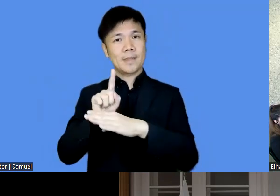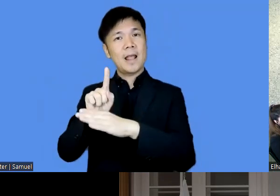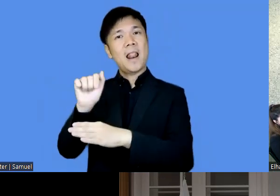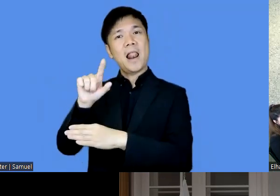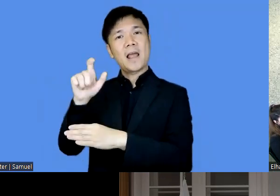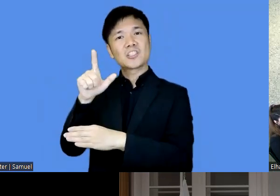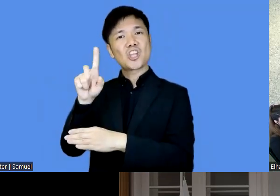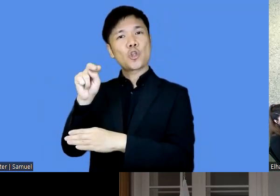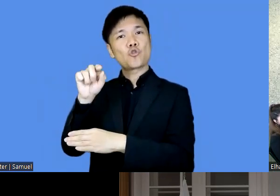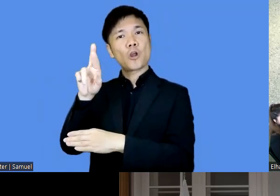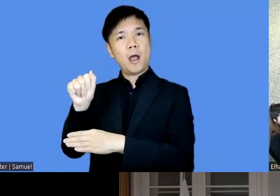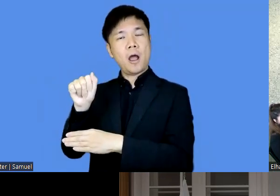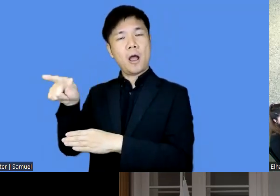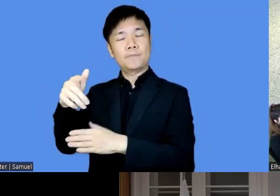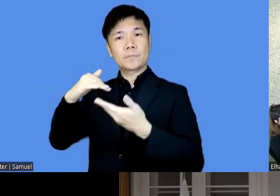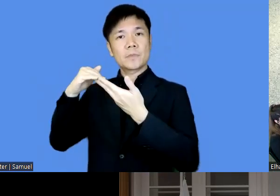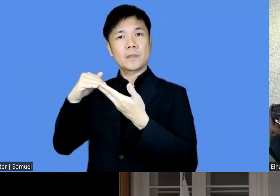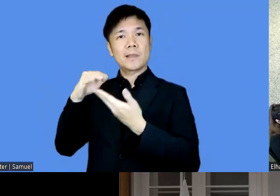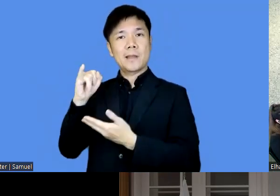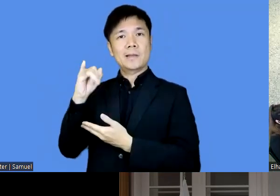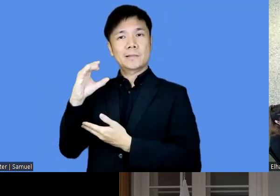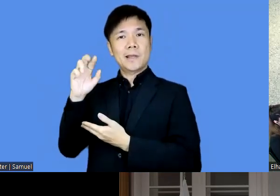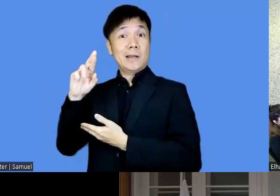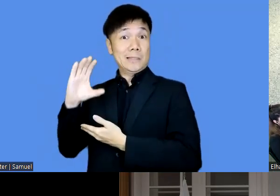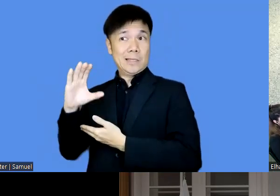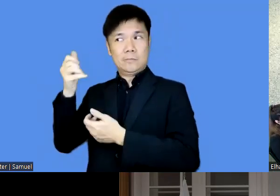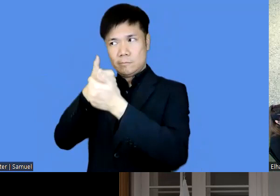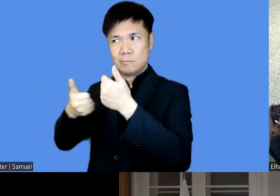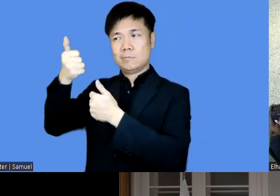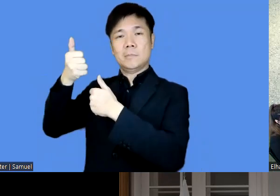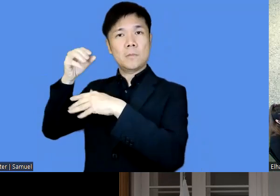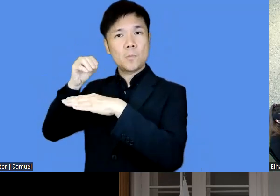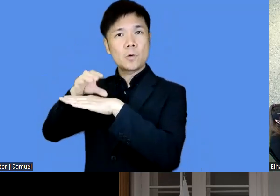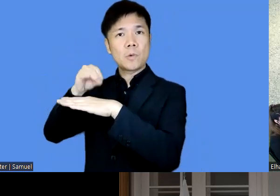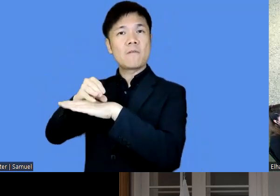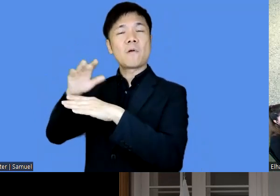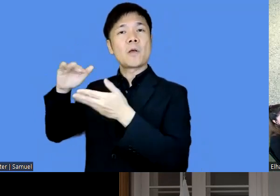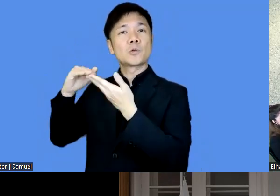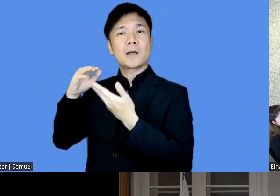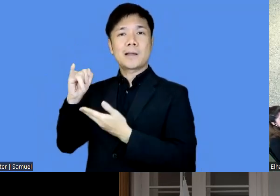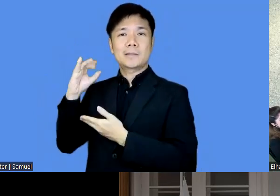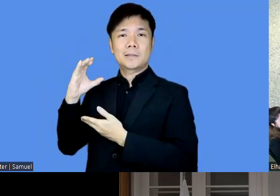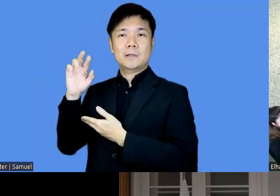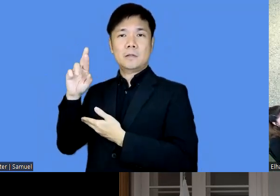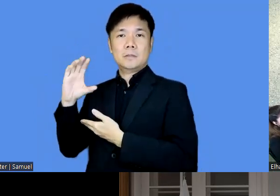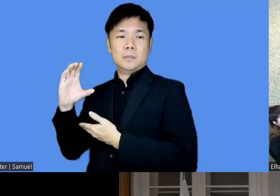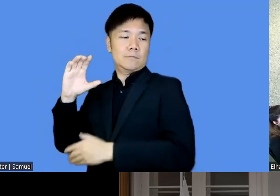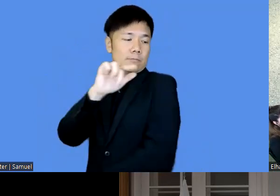He is a legal advisor with the International Committee of Red Cross and Red Cross has recently